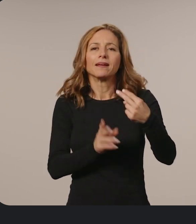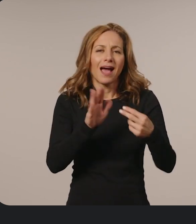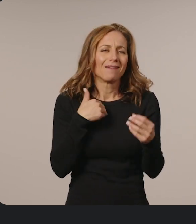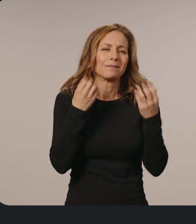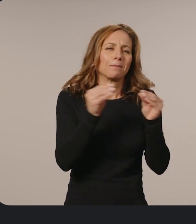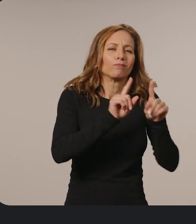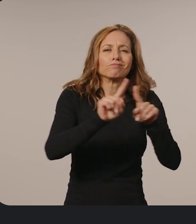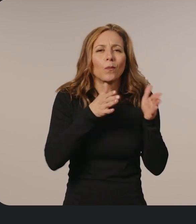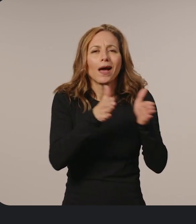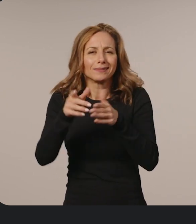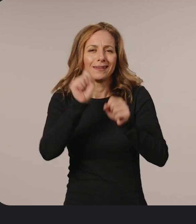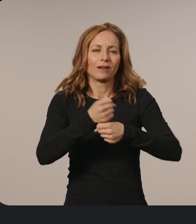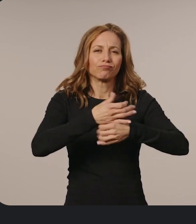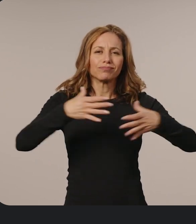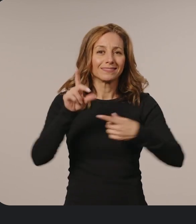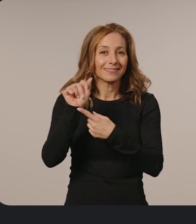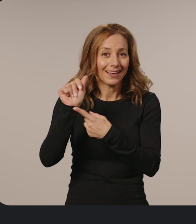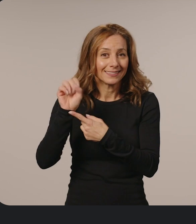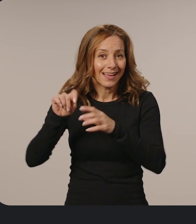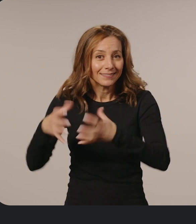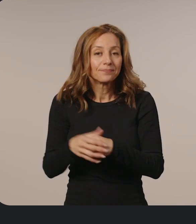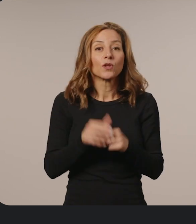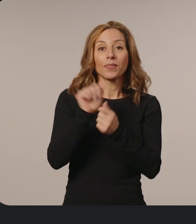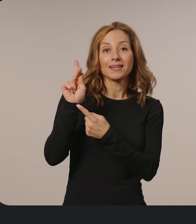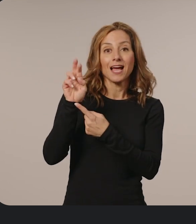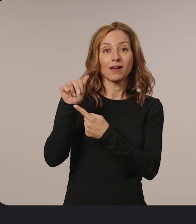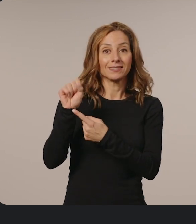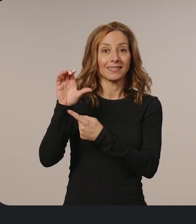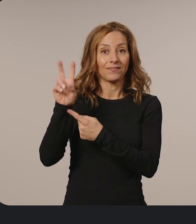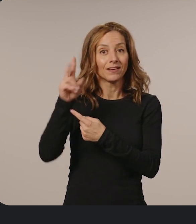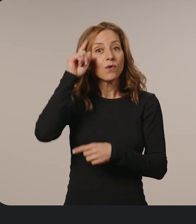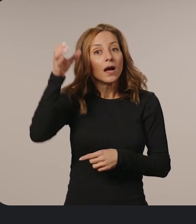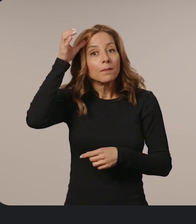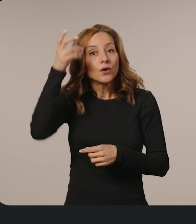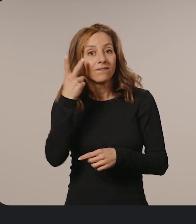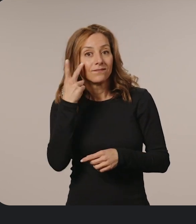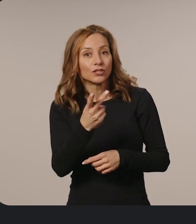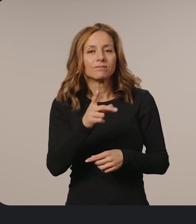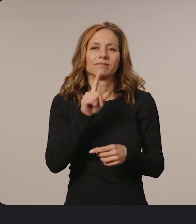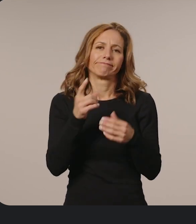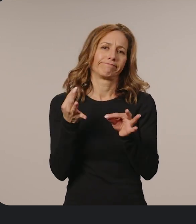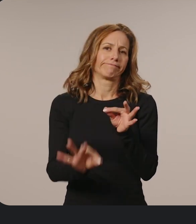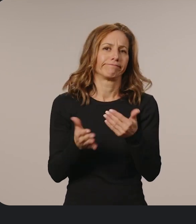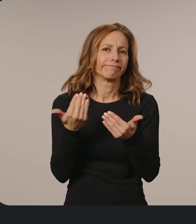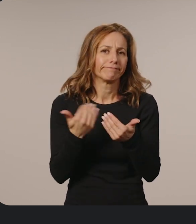There are so many ways you can effectively expand a data set. With KerasCV for computer vision this is easy.